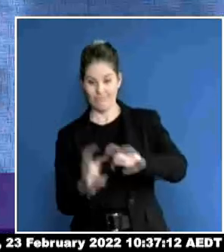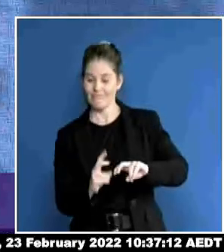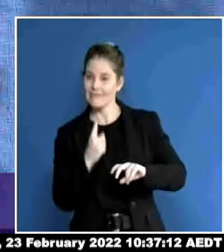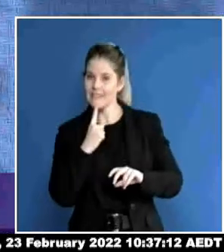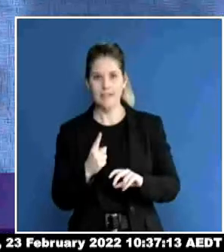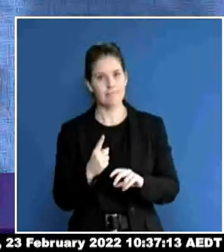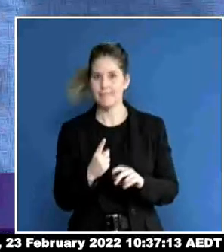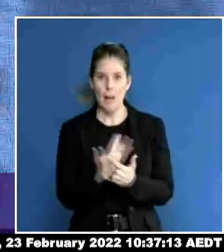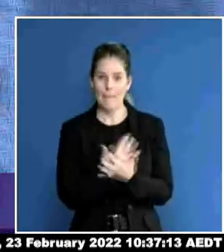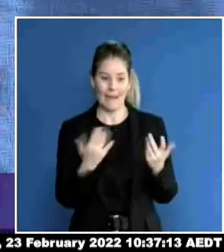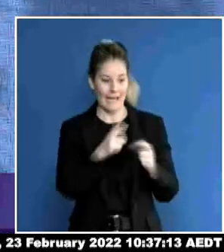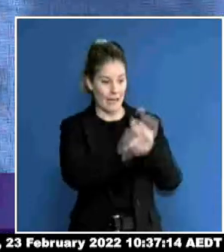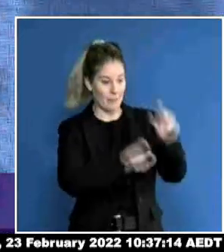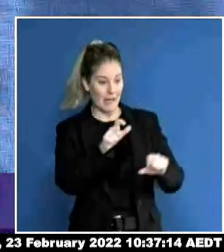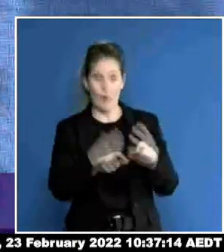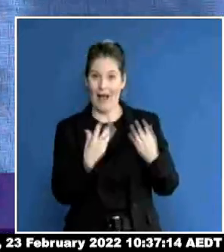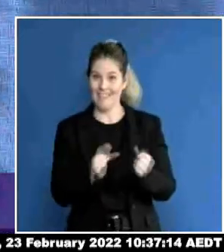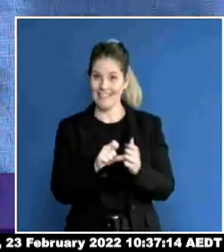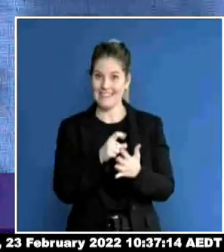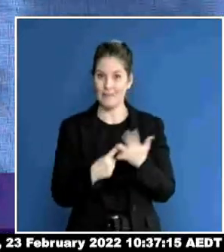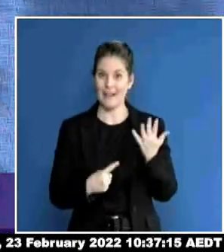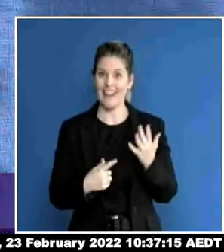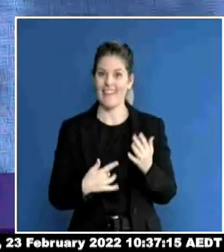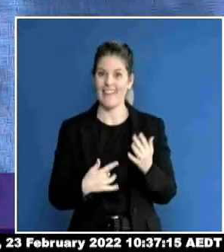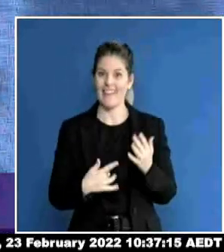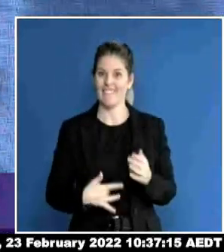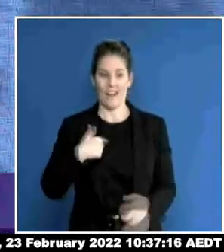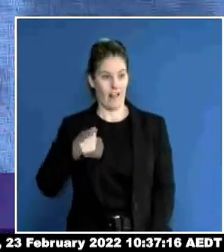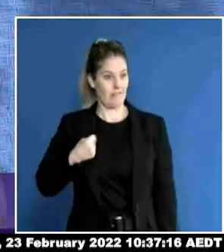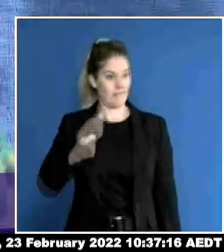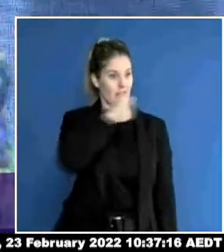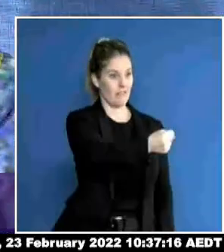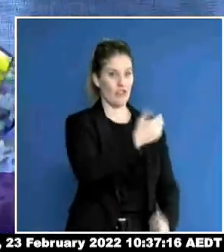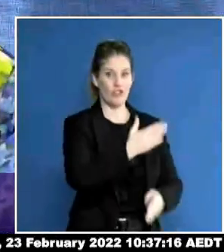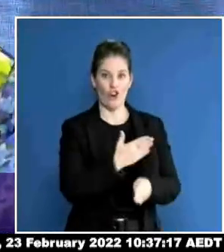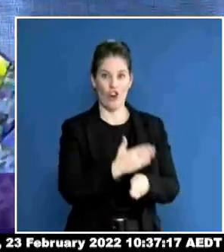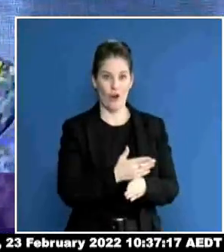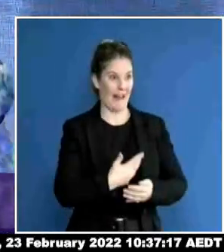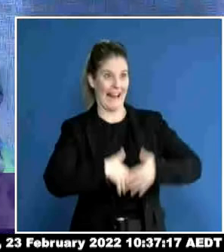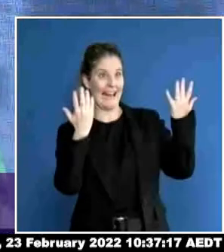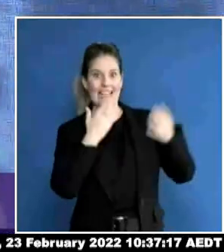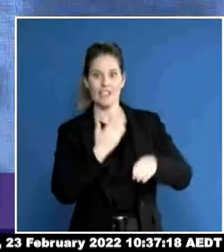not match their skills and interests, or jobs with limited opportunities for career